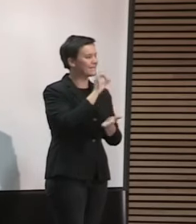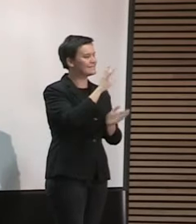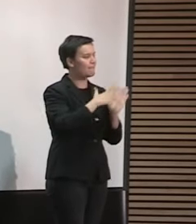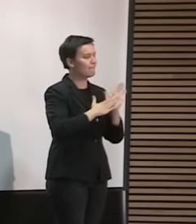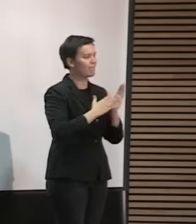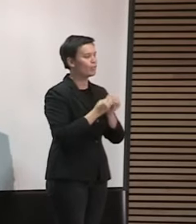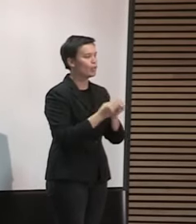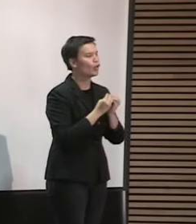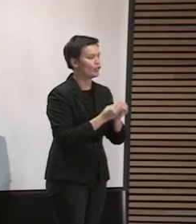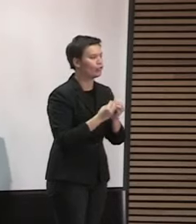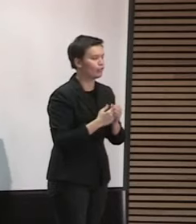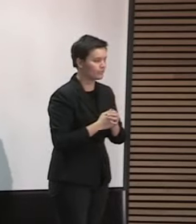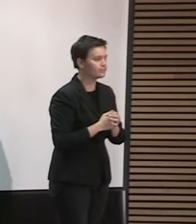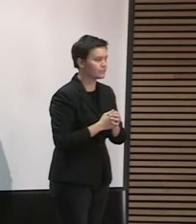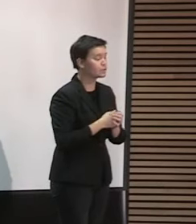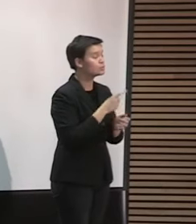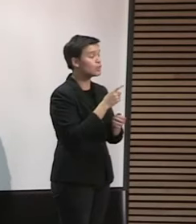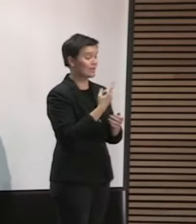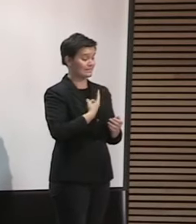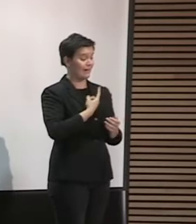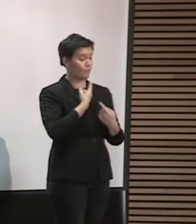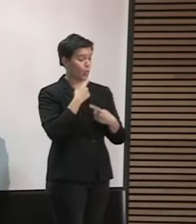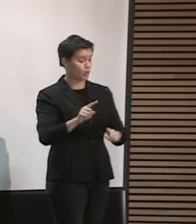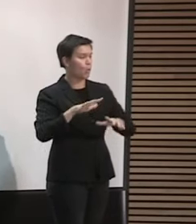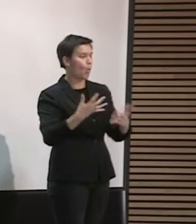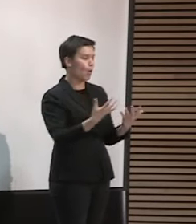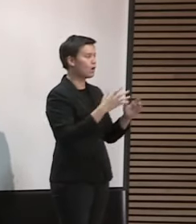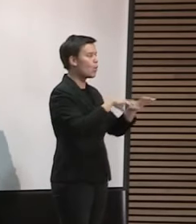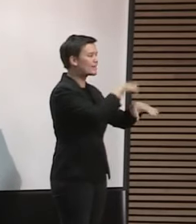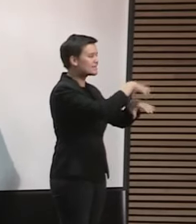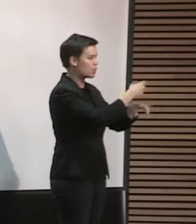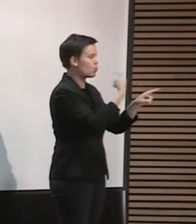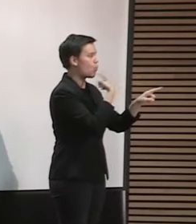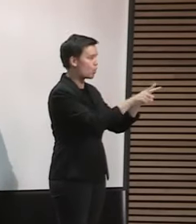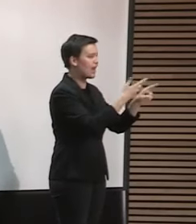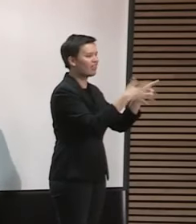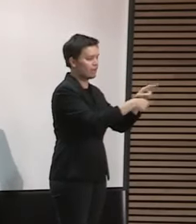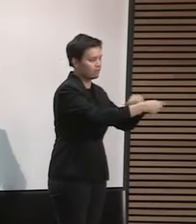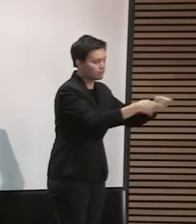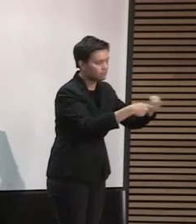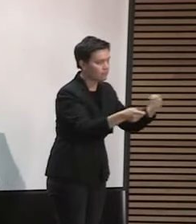new management team that is coming in to ensure the DHB is delivering services for the